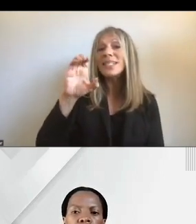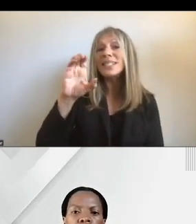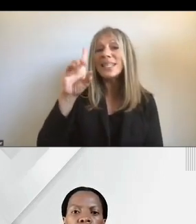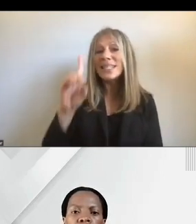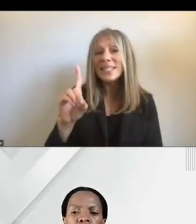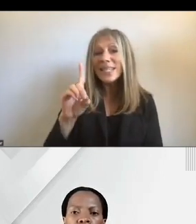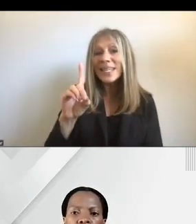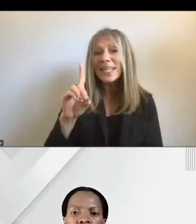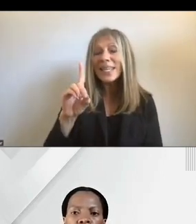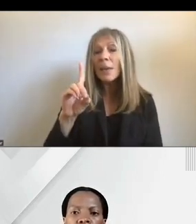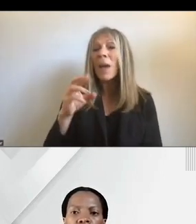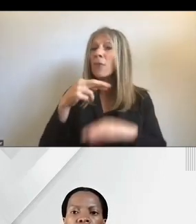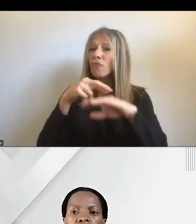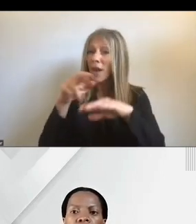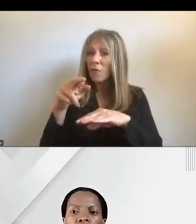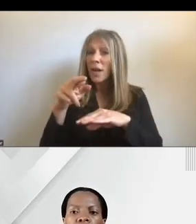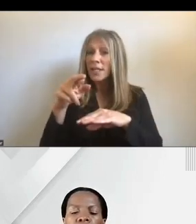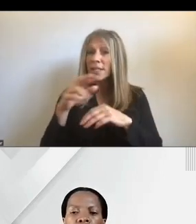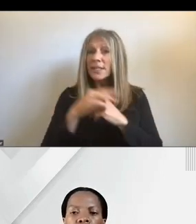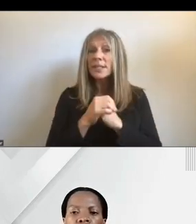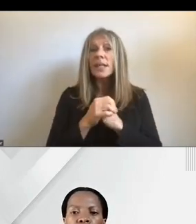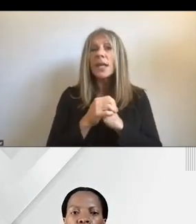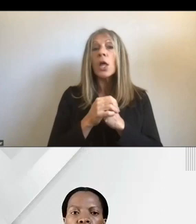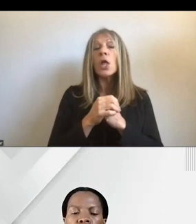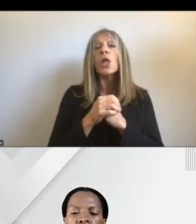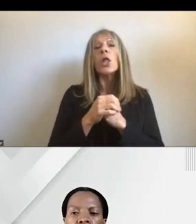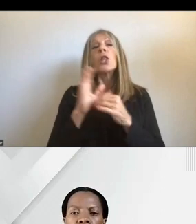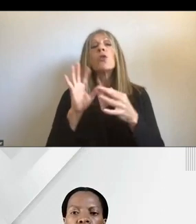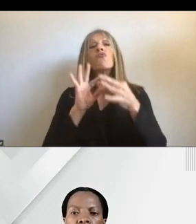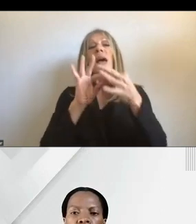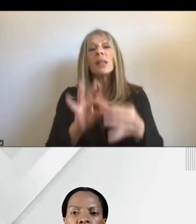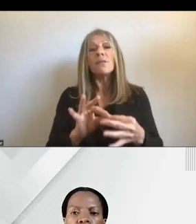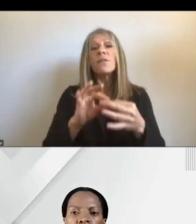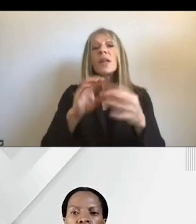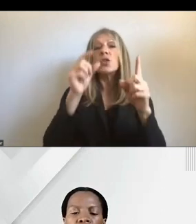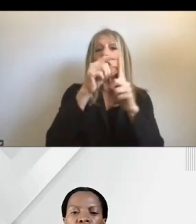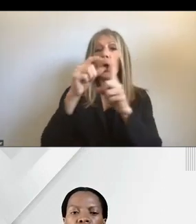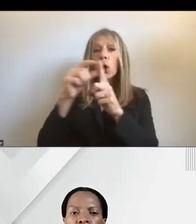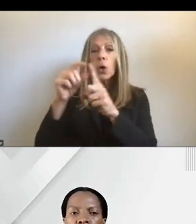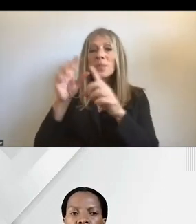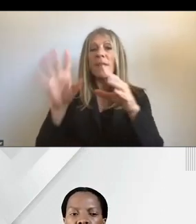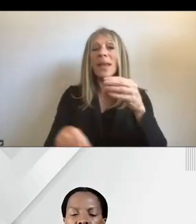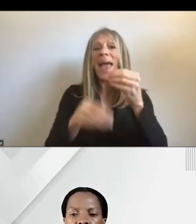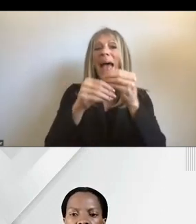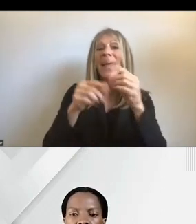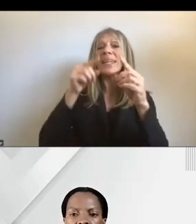by reference, the relative terms in MUTCD have been added to the rule text.